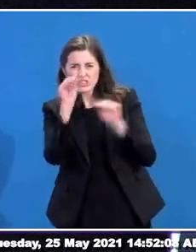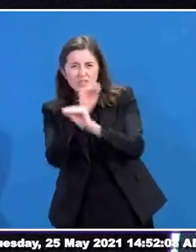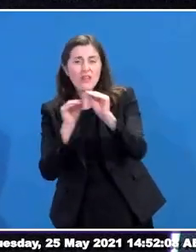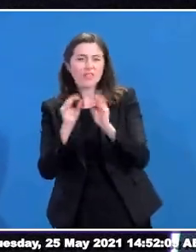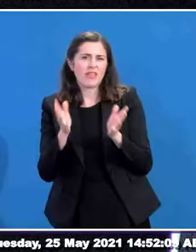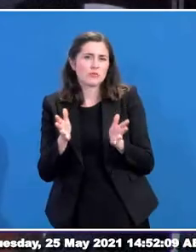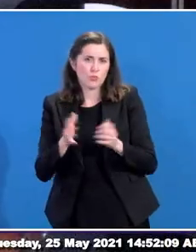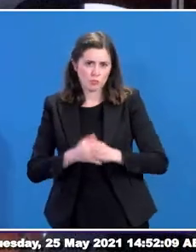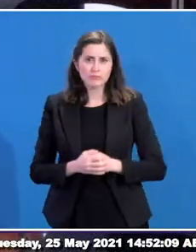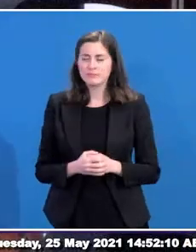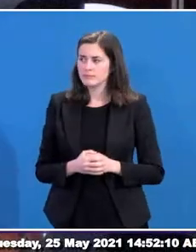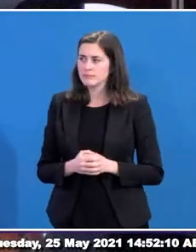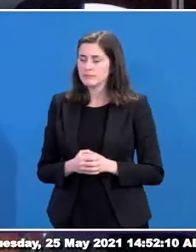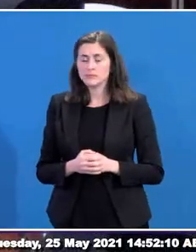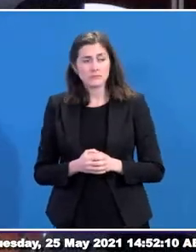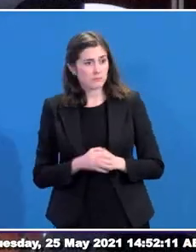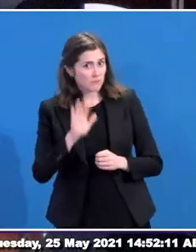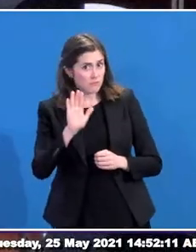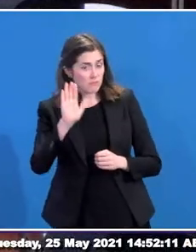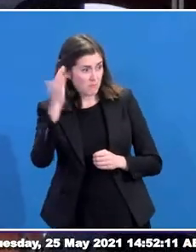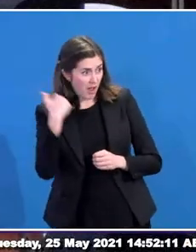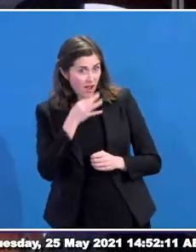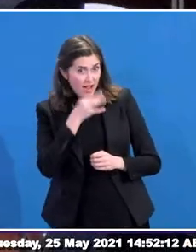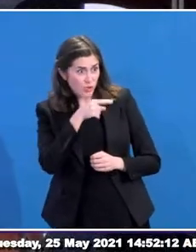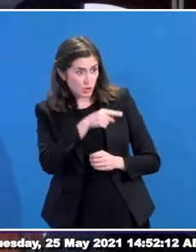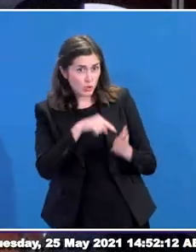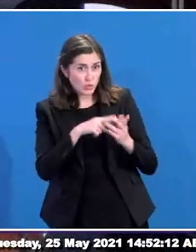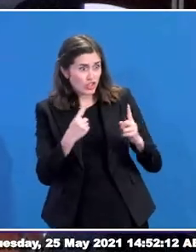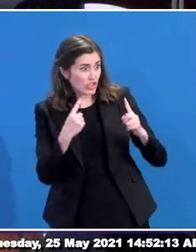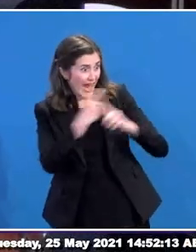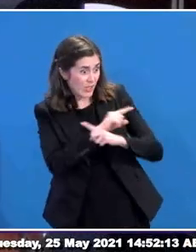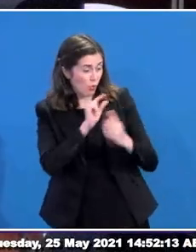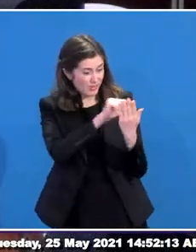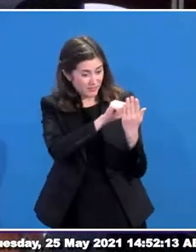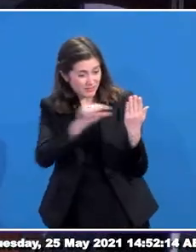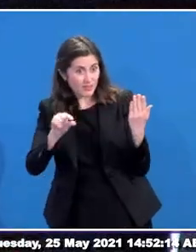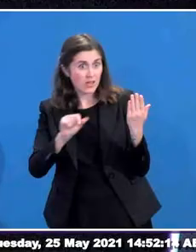Have you had an experience where somebody has wanted you to change a finding that you have made?